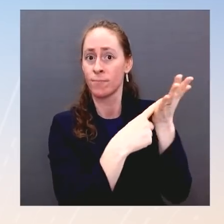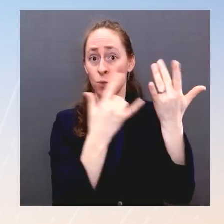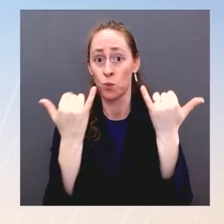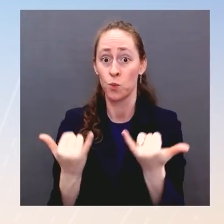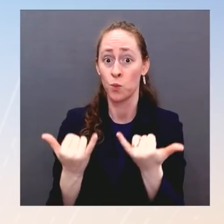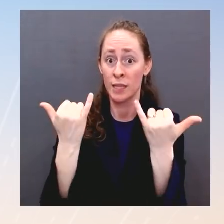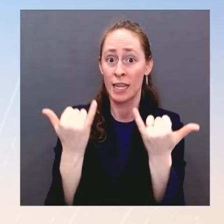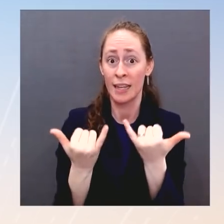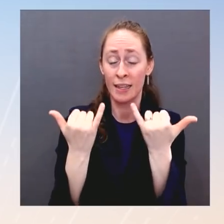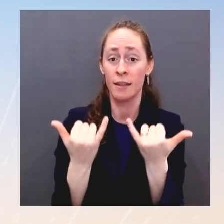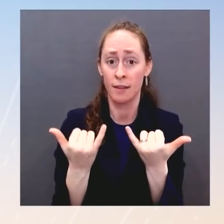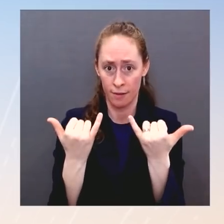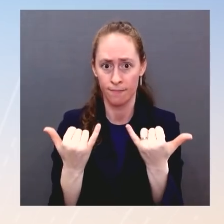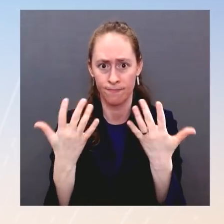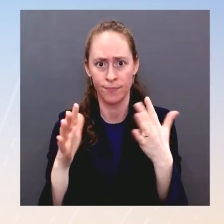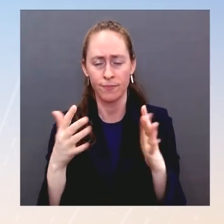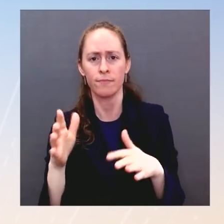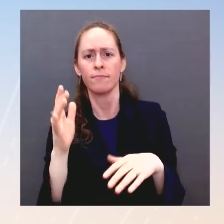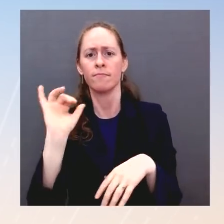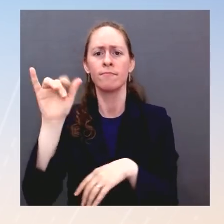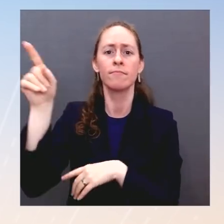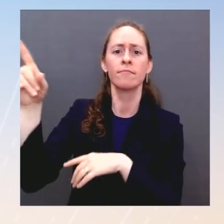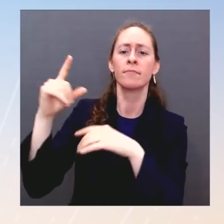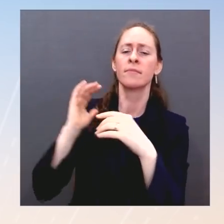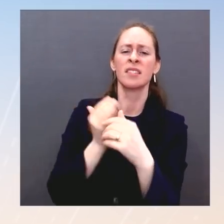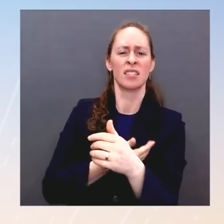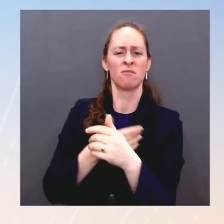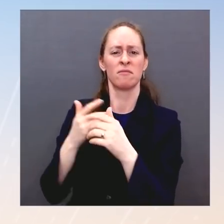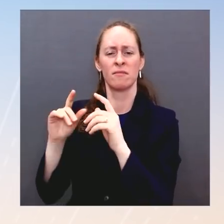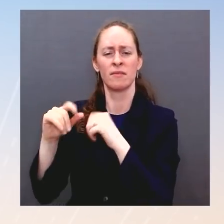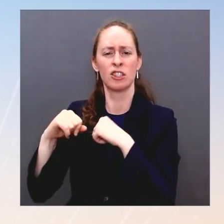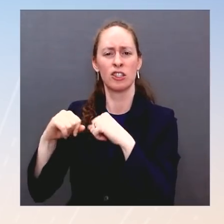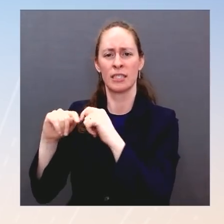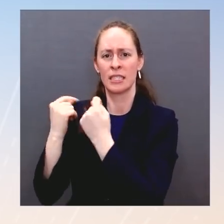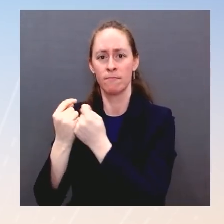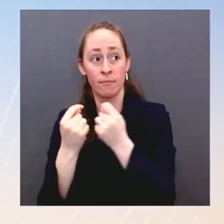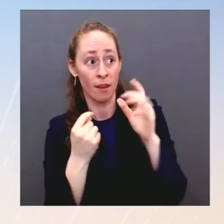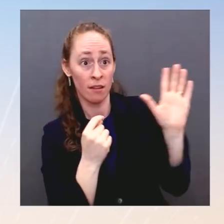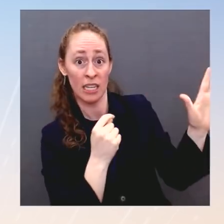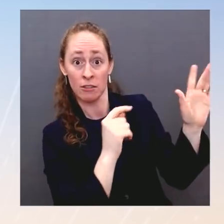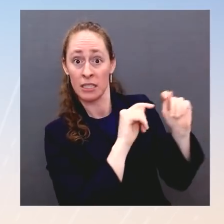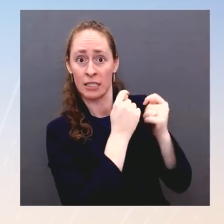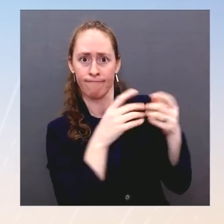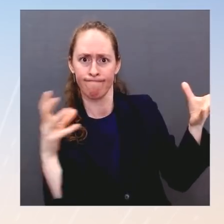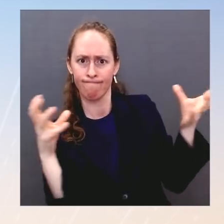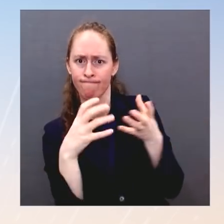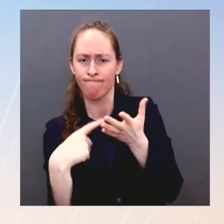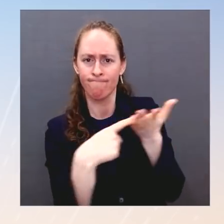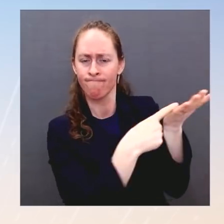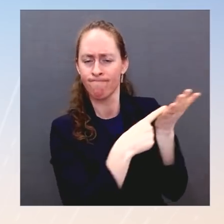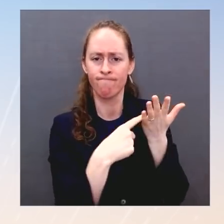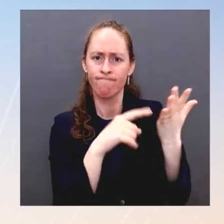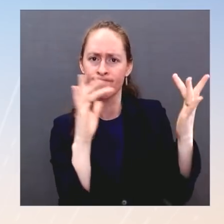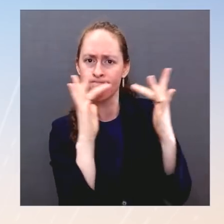And we continue to -- to consider a range of options to provide additional assistance. The Press: And President Zelenskyy, last night,